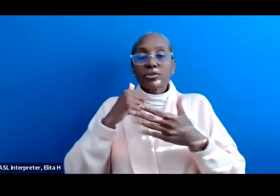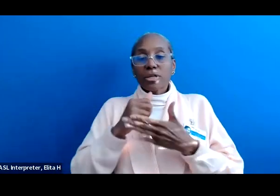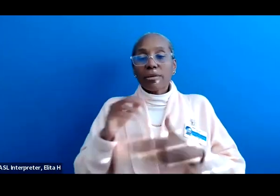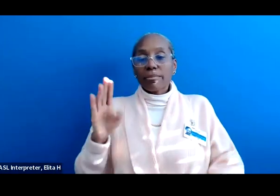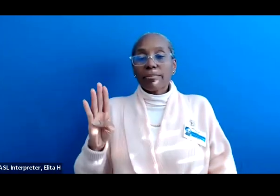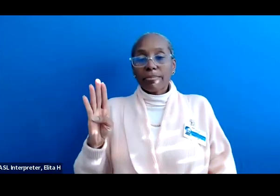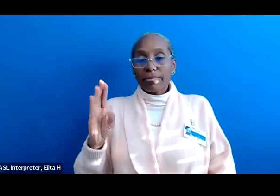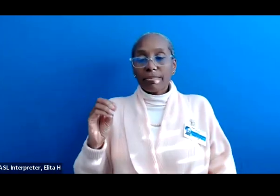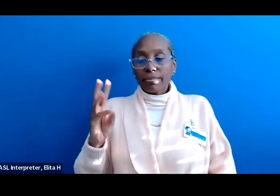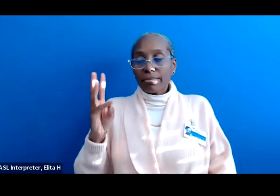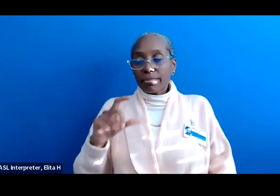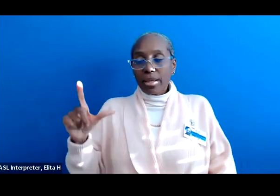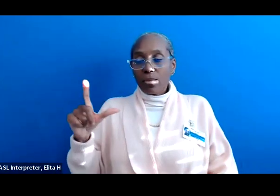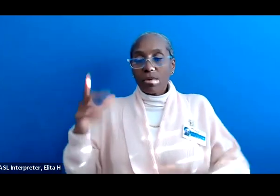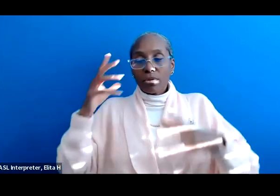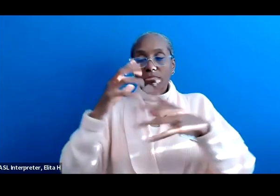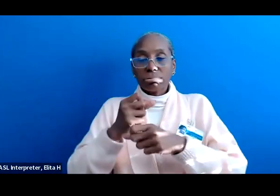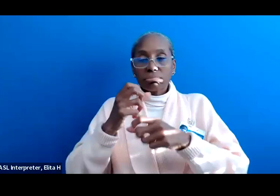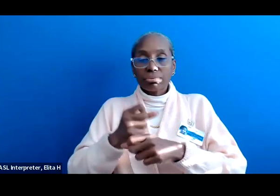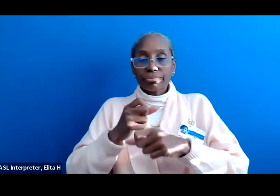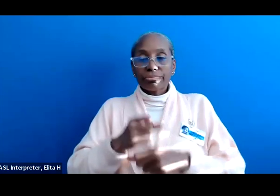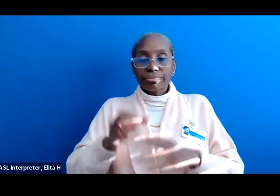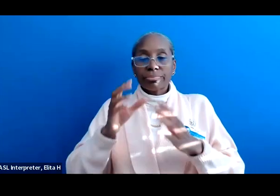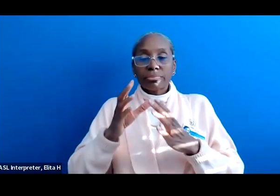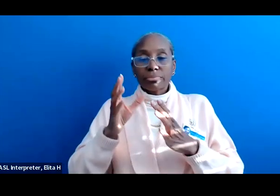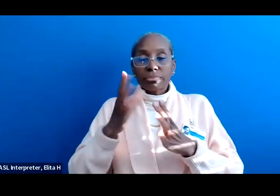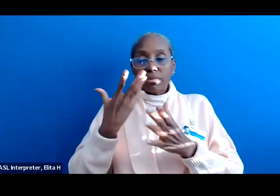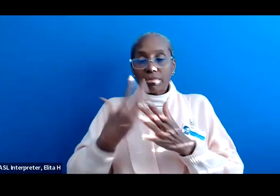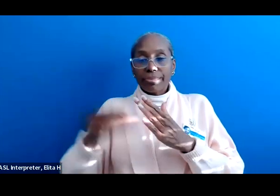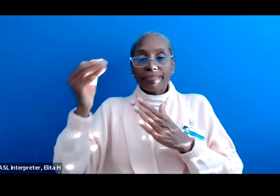It's the way our bodies are made. They ate nuts and berries.